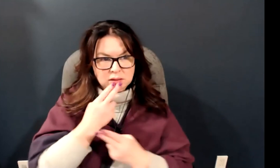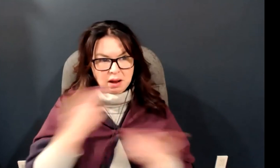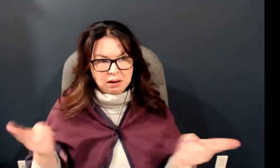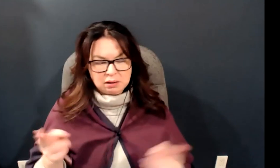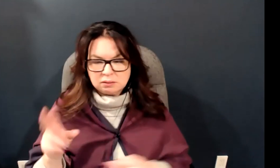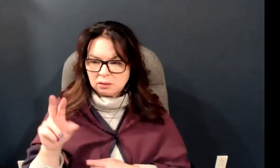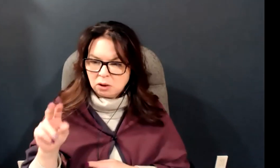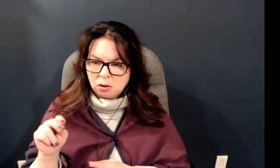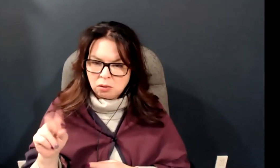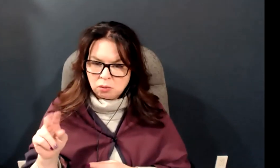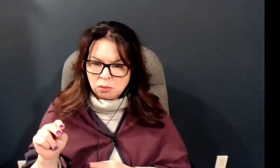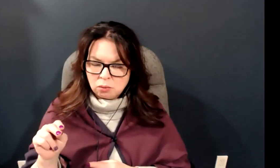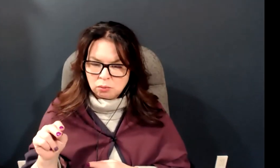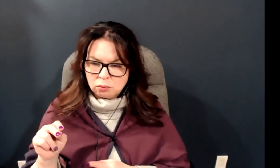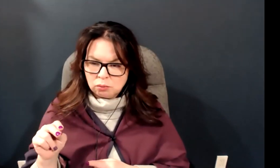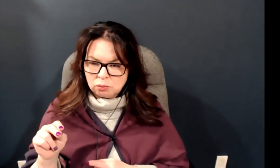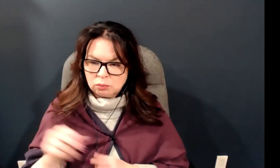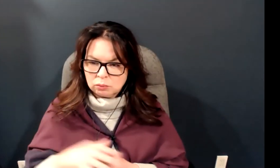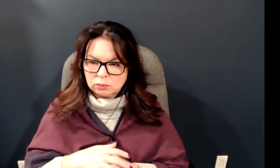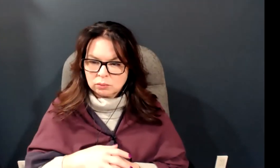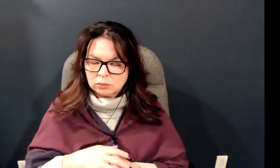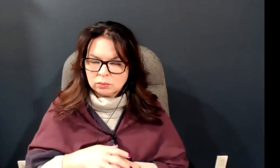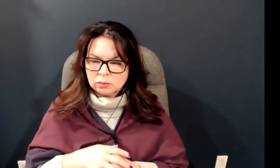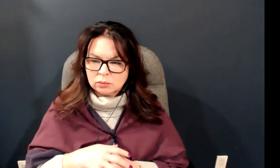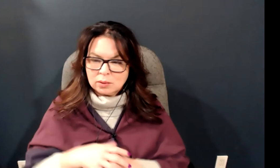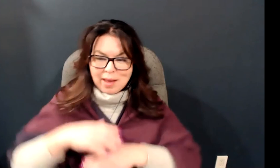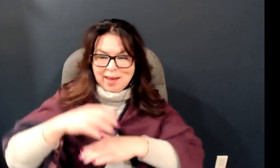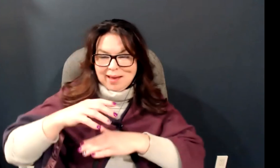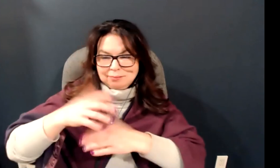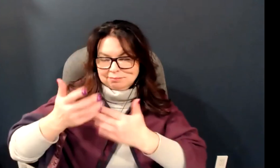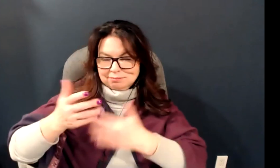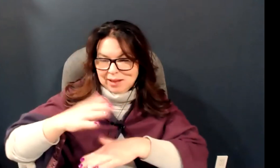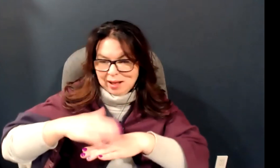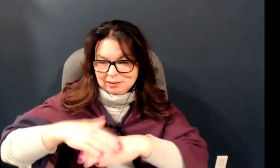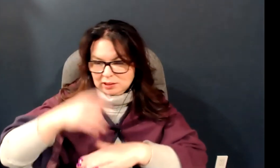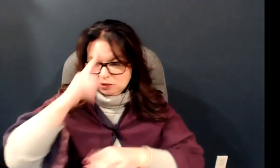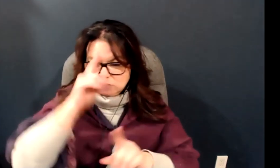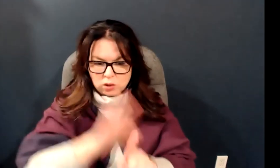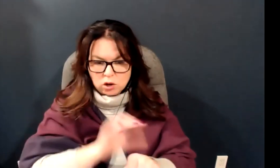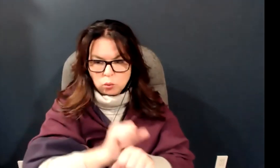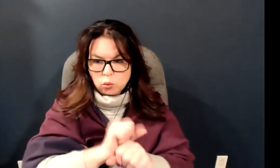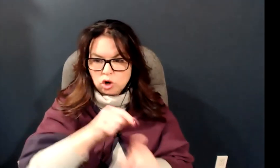specific word "commentary" in the title of the NAACP exhibition?" She says, "It strikes